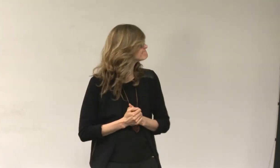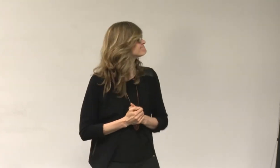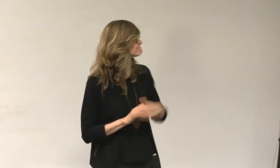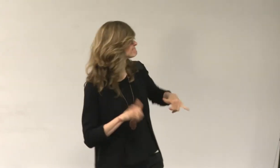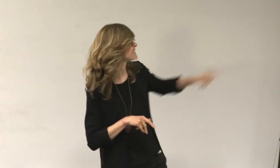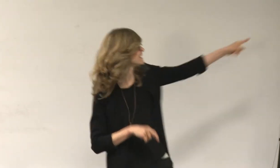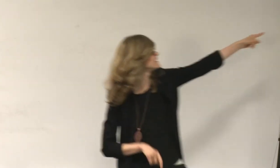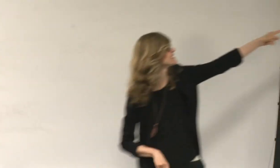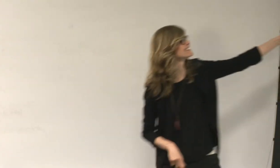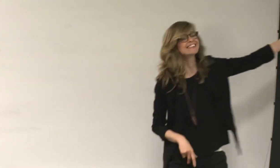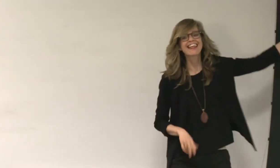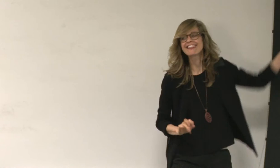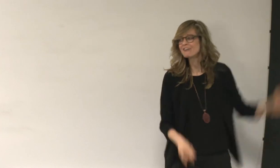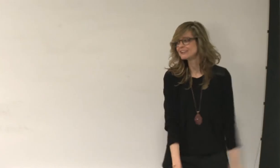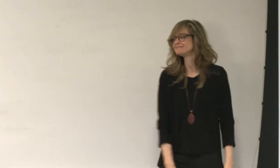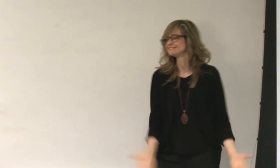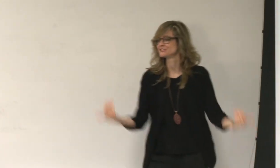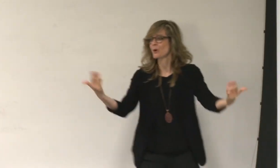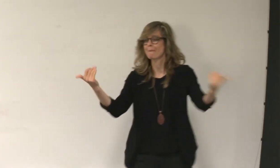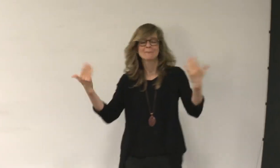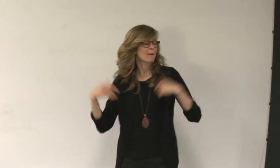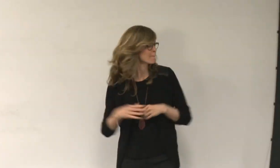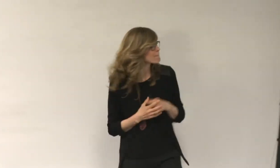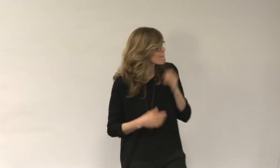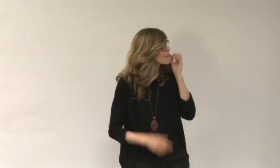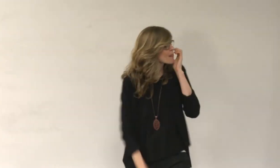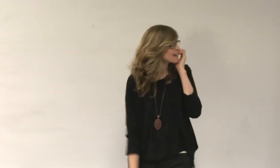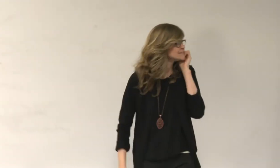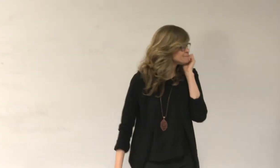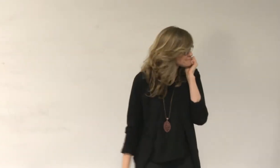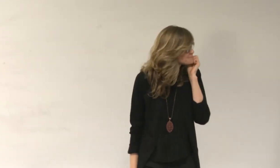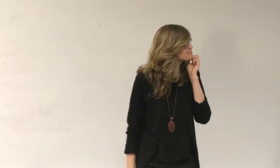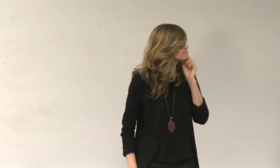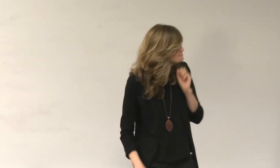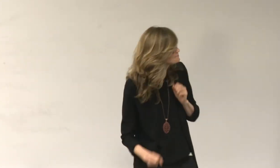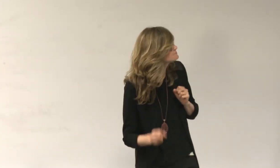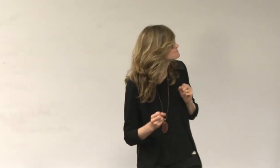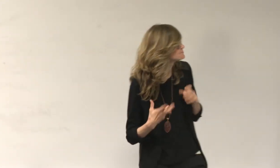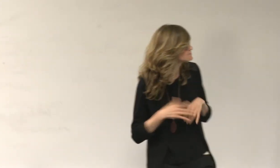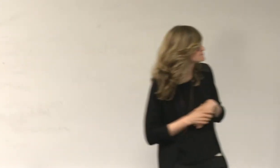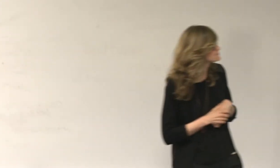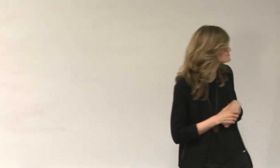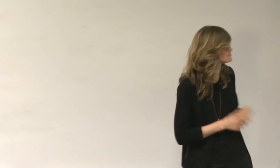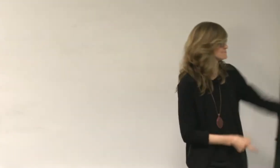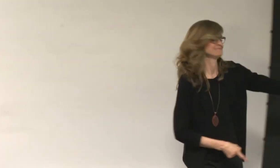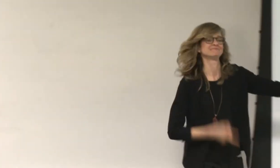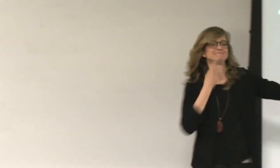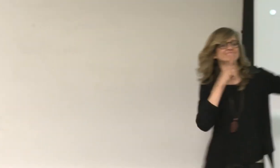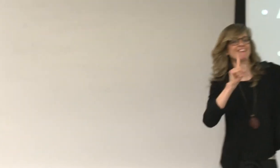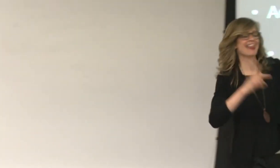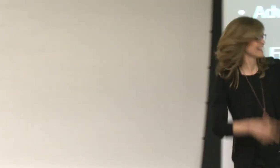THAT'S THE DATA WE'RE GONNA WORK WITH. SO, PLEASE, COME JOIN MY CLASS. YOU'LL ENJOY IT.